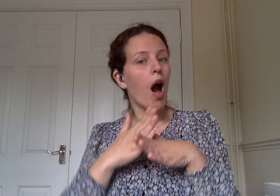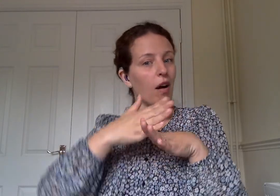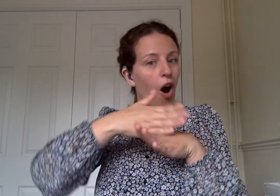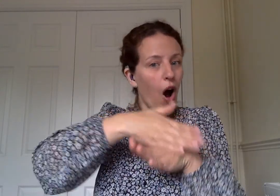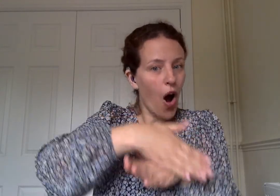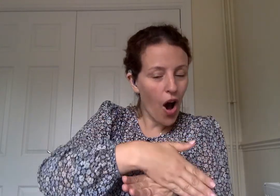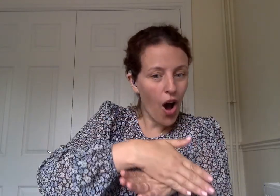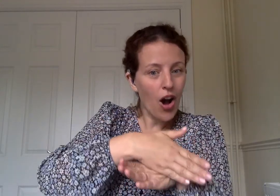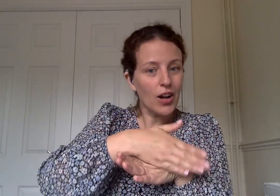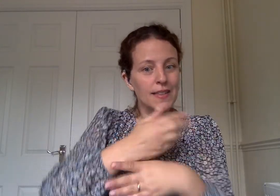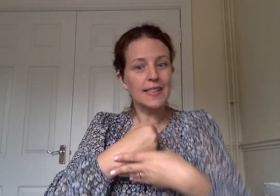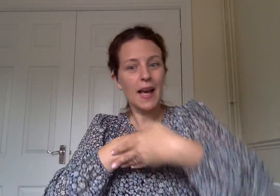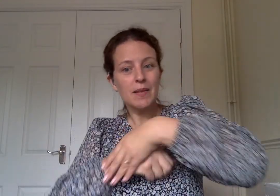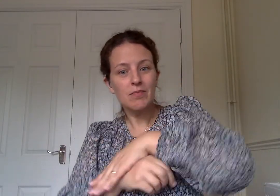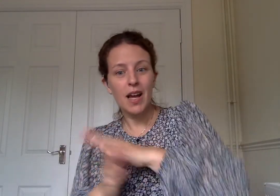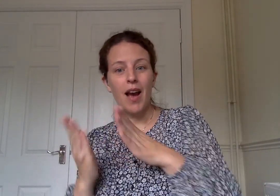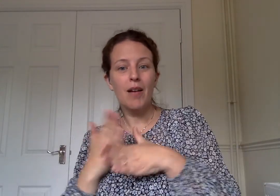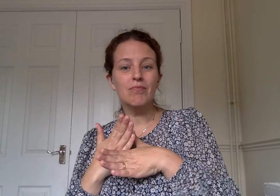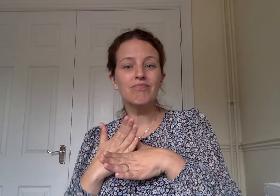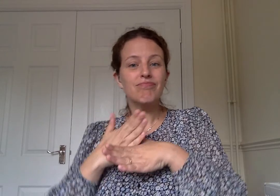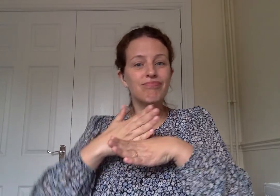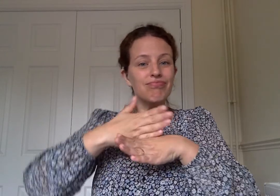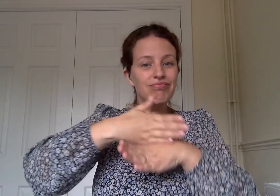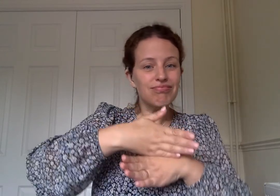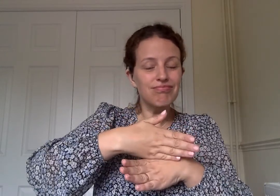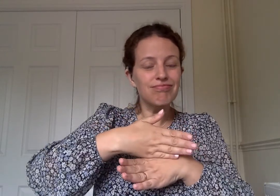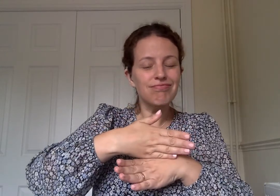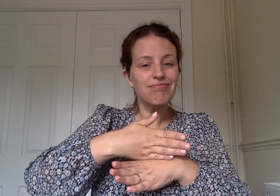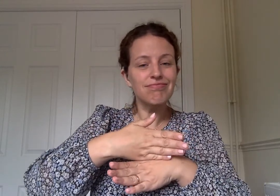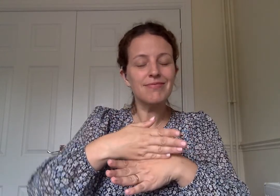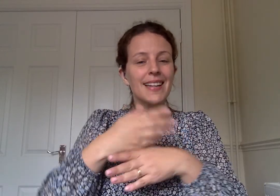Work hard!